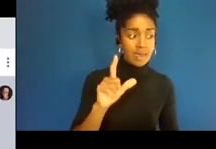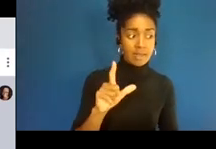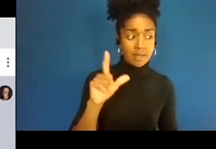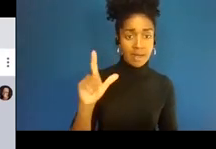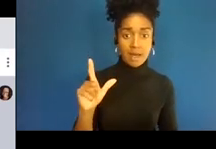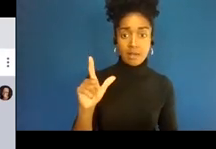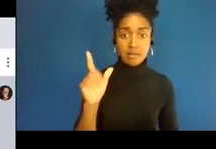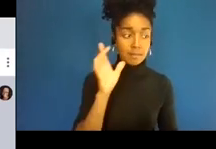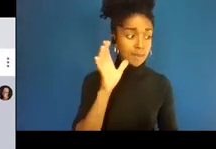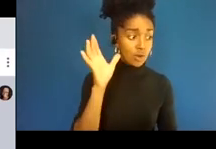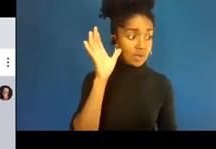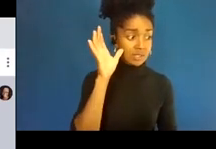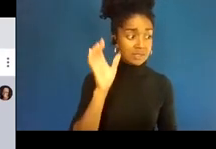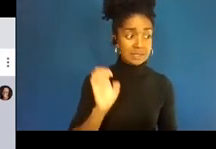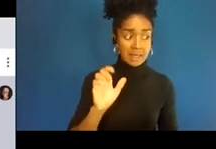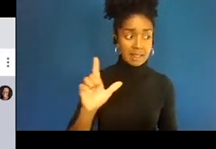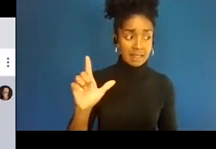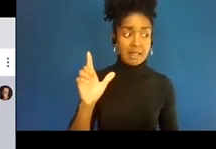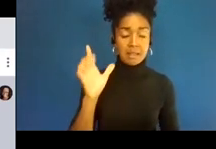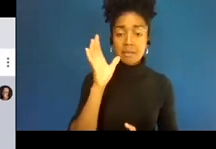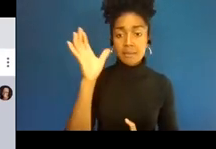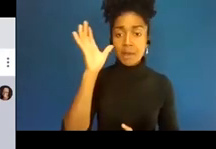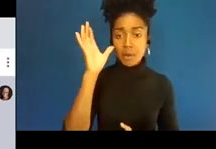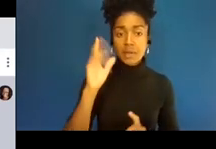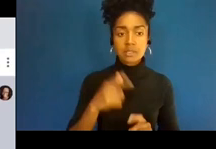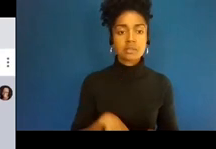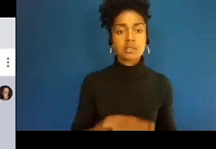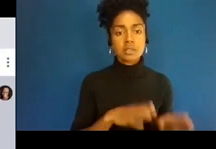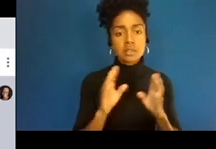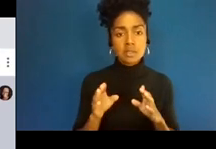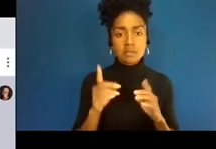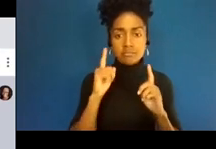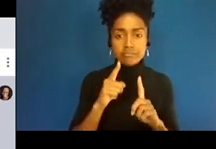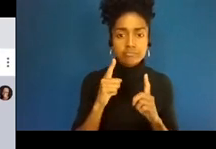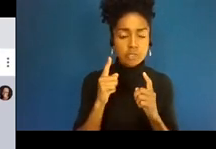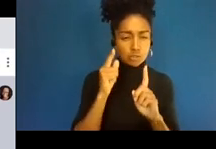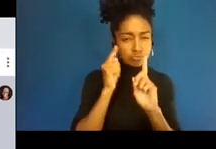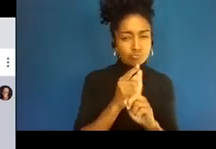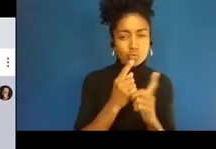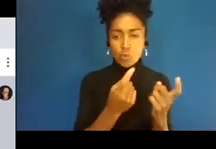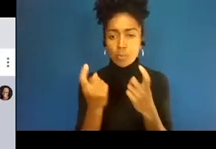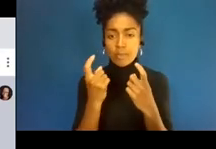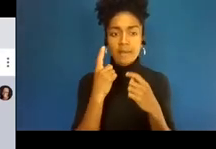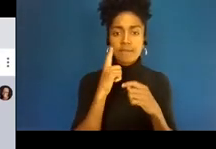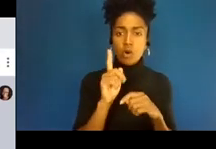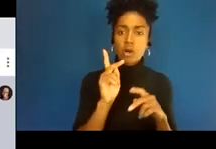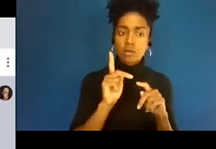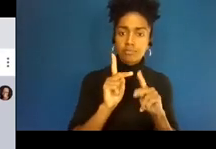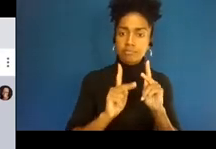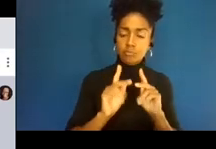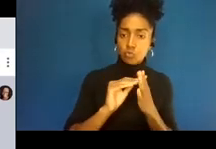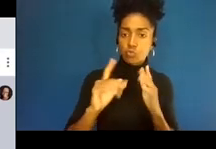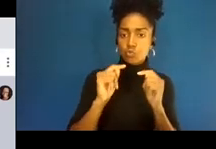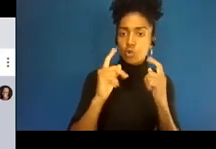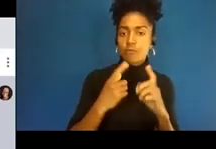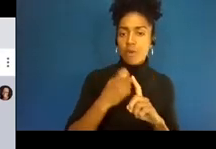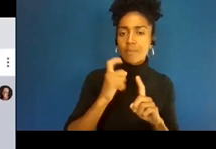"Targeted recruitment of racialized tutors and interactive debriefing with them"